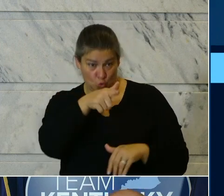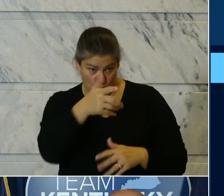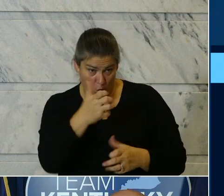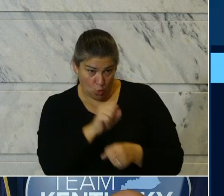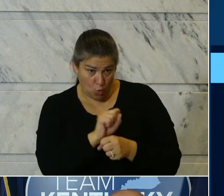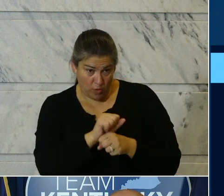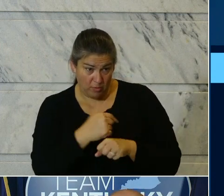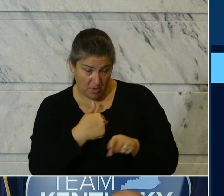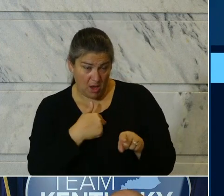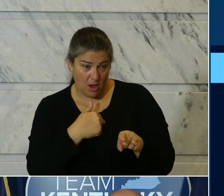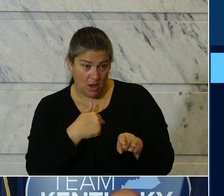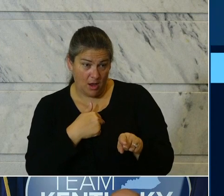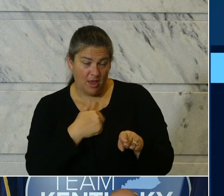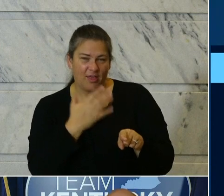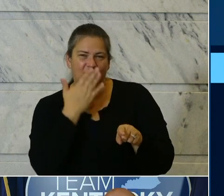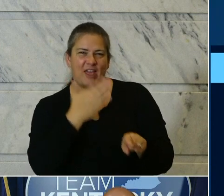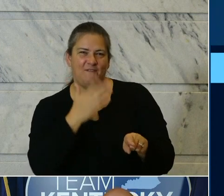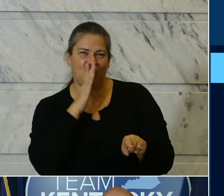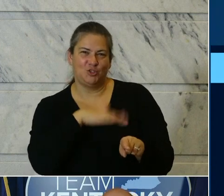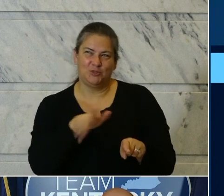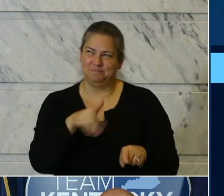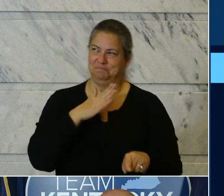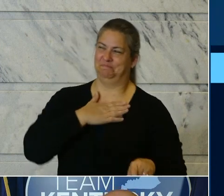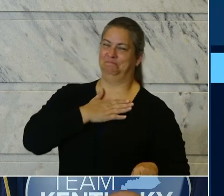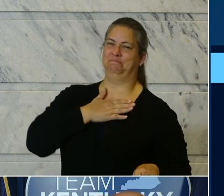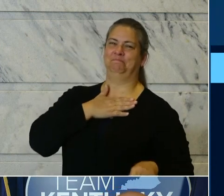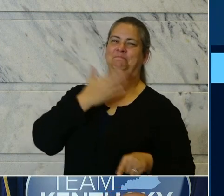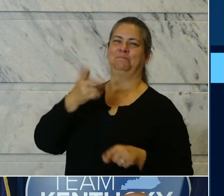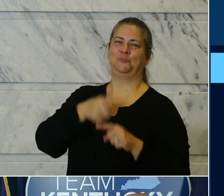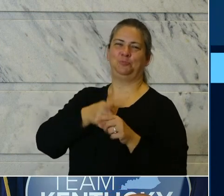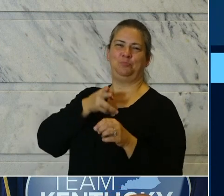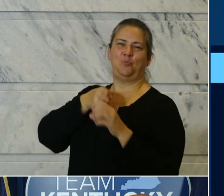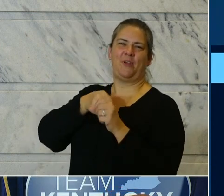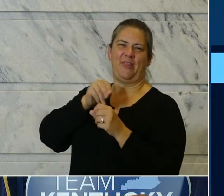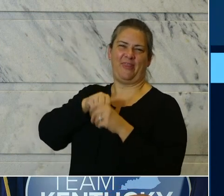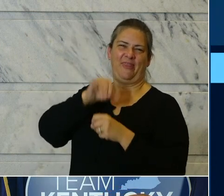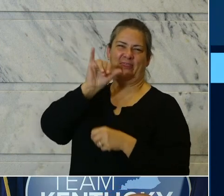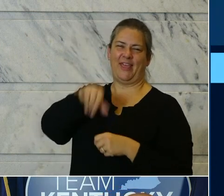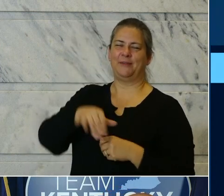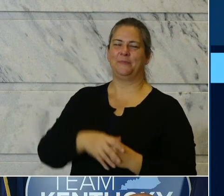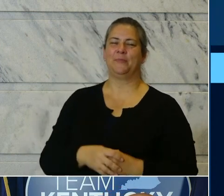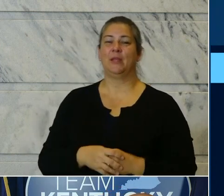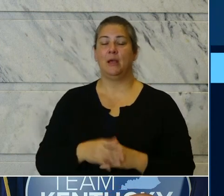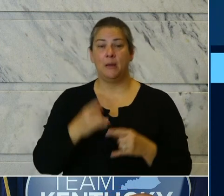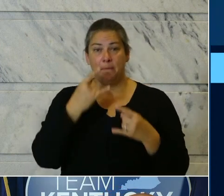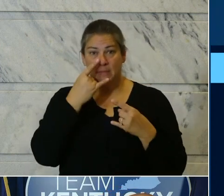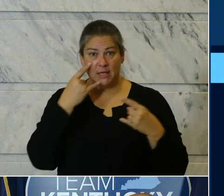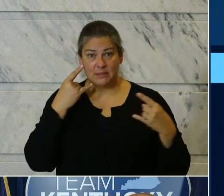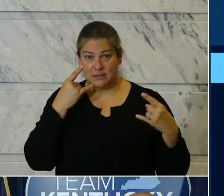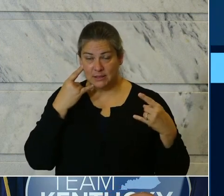MIGHT FOR. AND WHOEVER HELPED WENT OUT TO. AND FOR SOME CHILL WHO ARE REALLY TO WORK WITH. AND THANKS TO THE KIDS. FOR